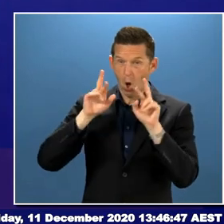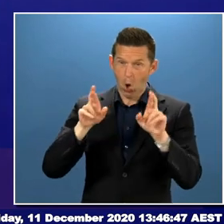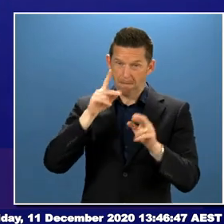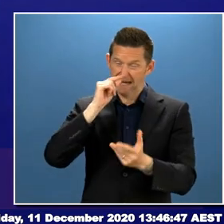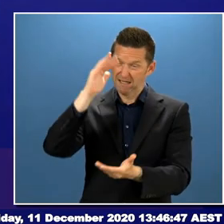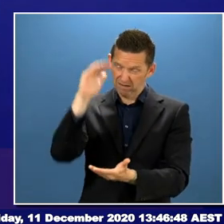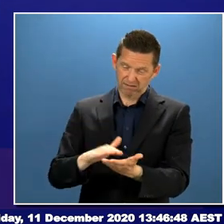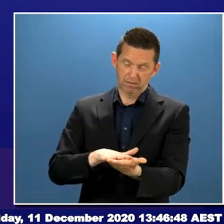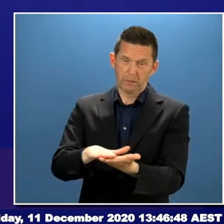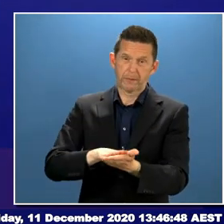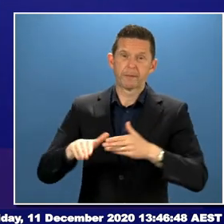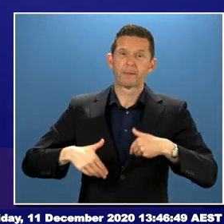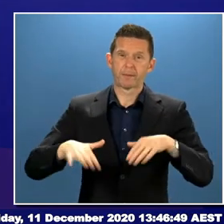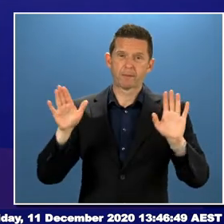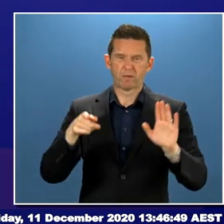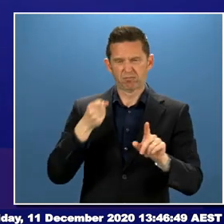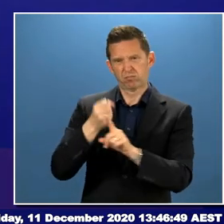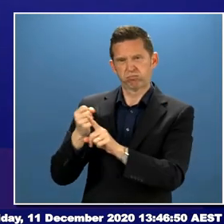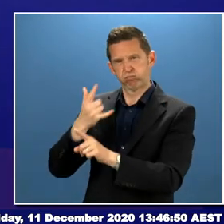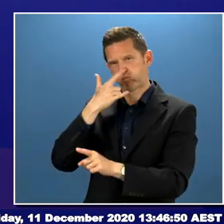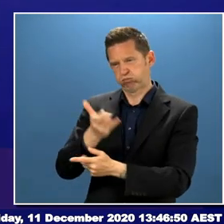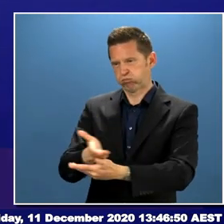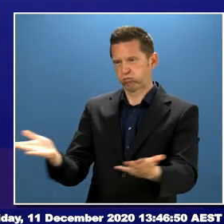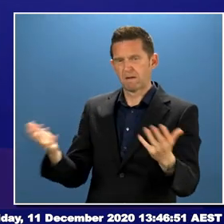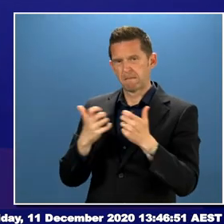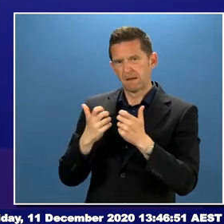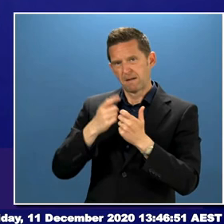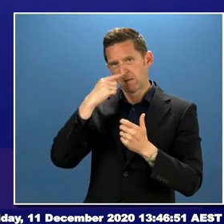affected the life prospects of people with disability.